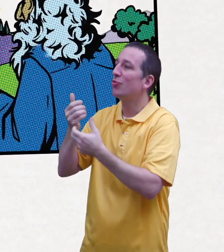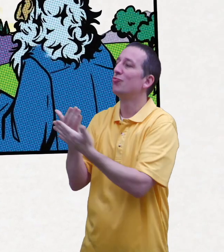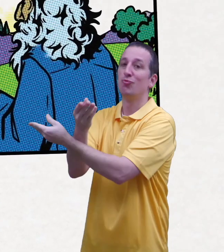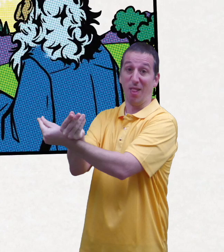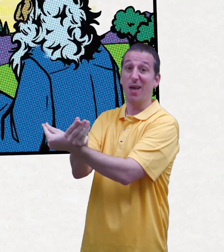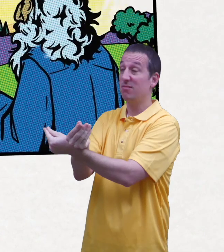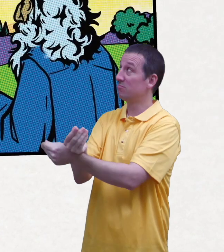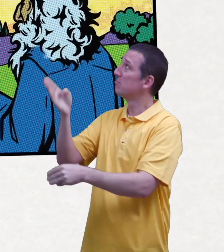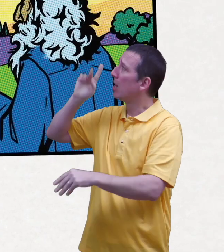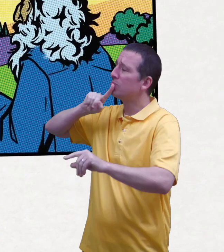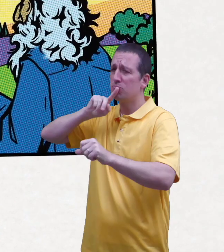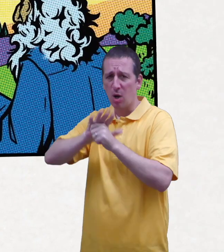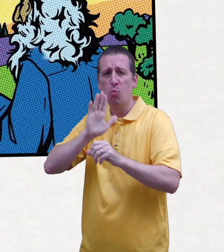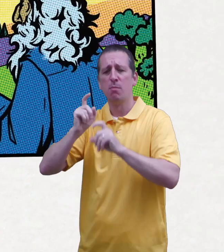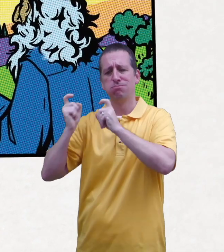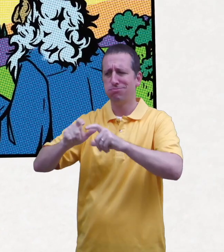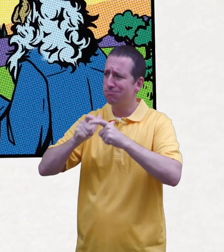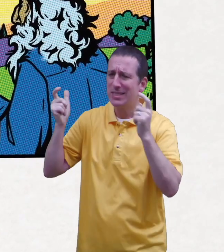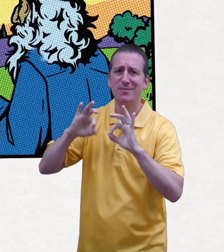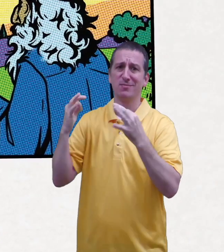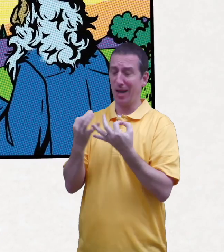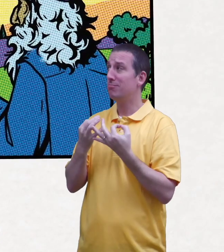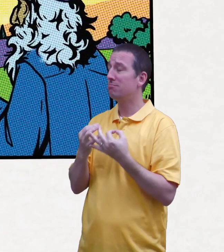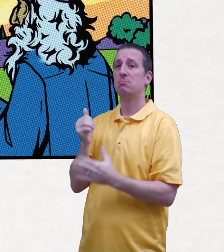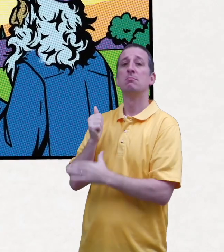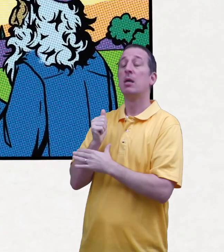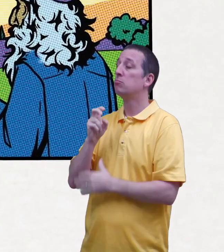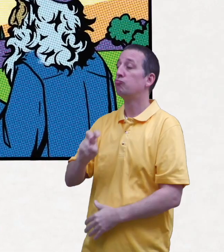and he promises to give him a huge family. So he sets out, but he arrives